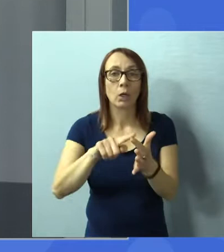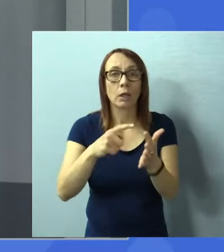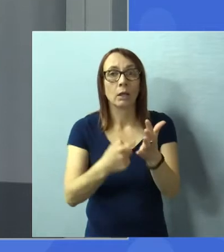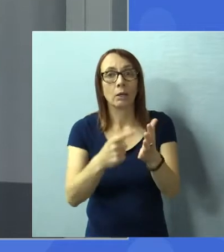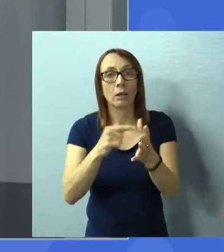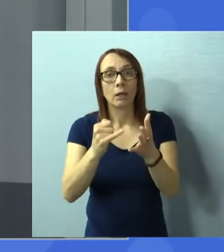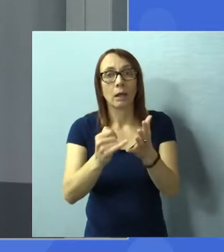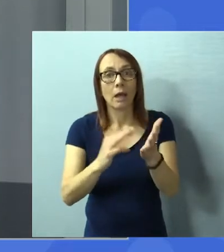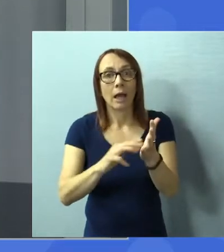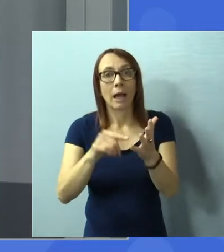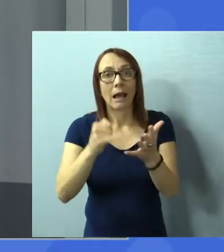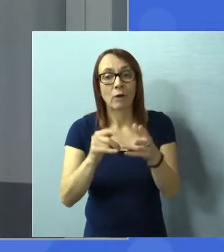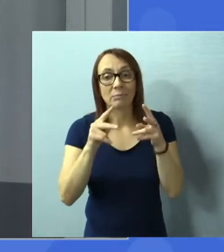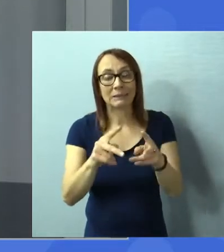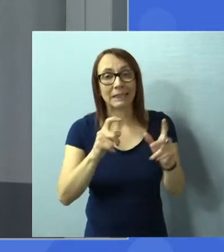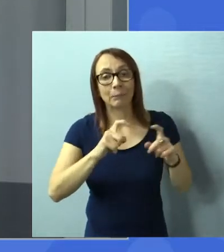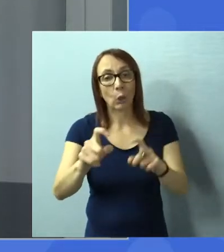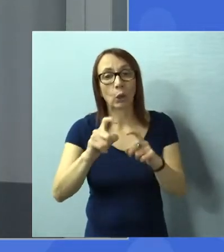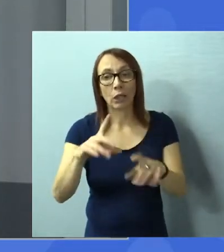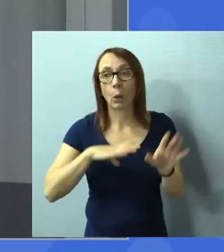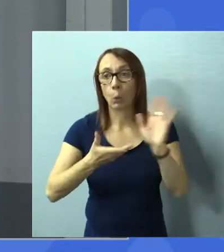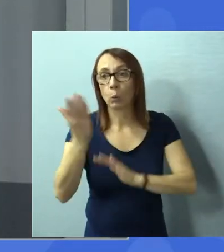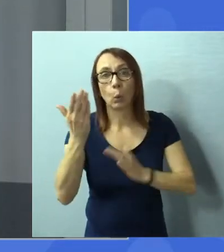you want to study in the EU it means that your businesses content can